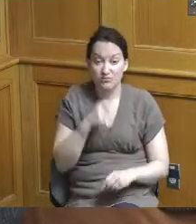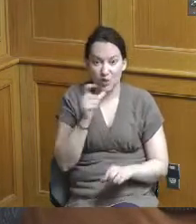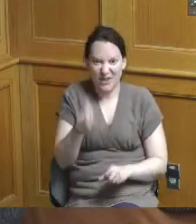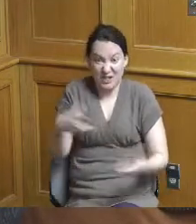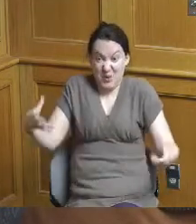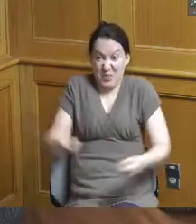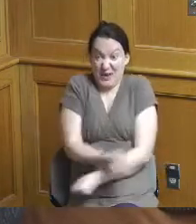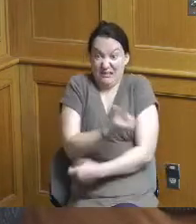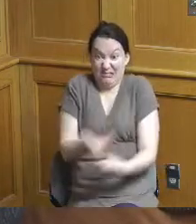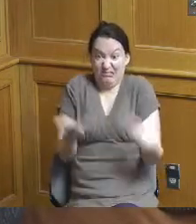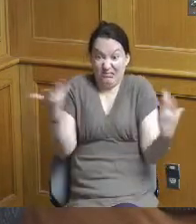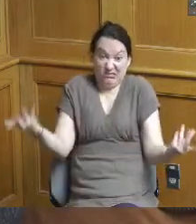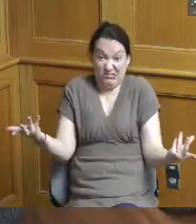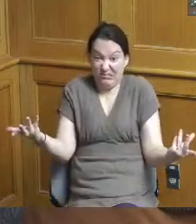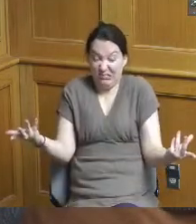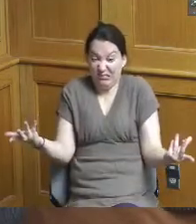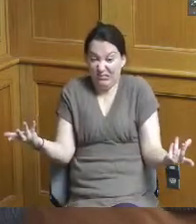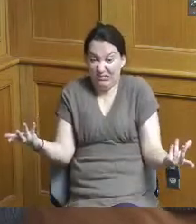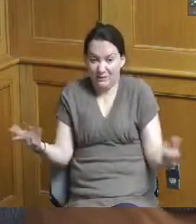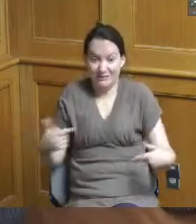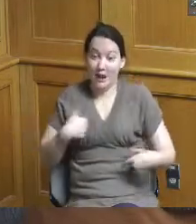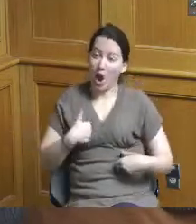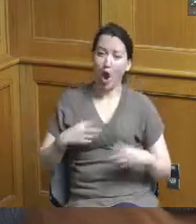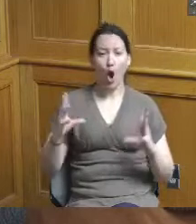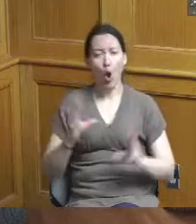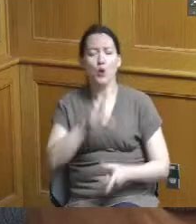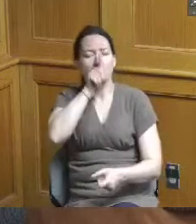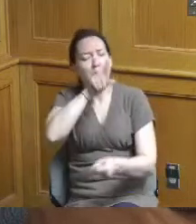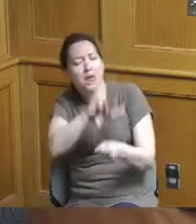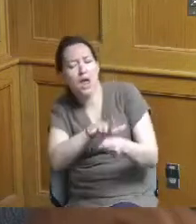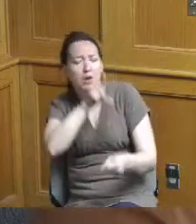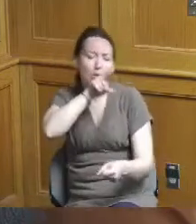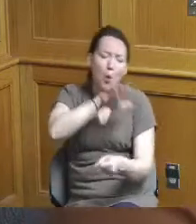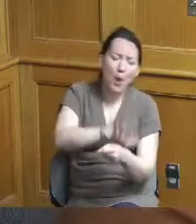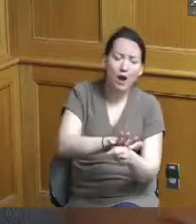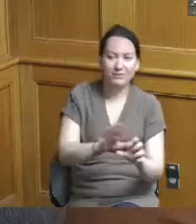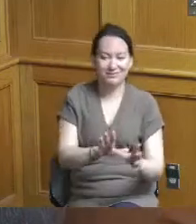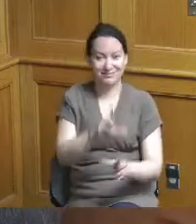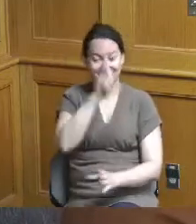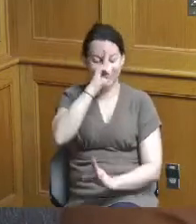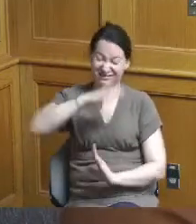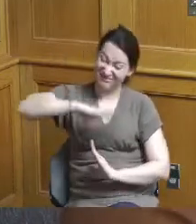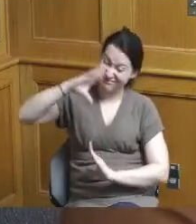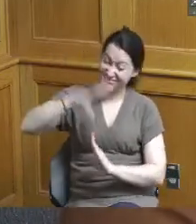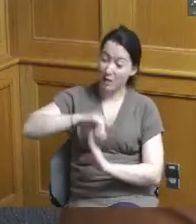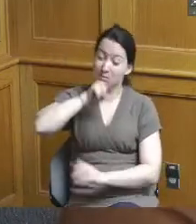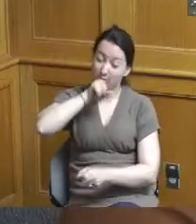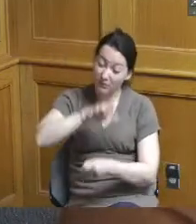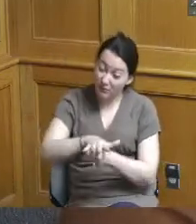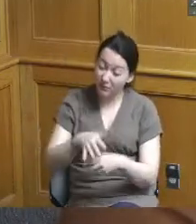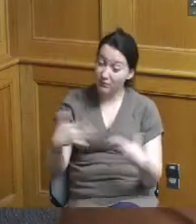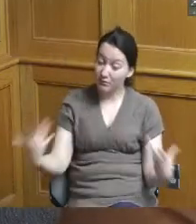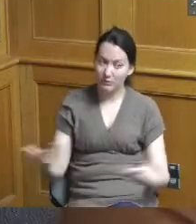they they're gonna we say we have a commitment and I just think the number one commitment as